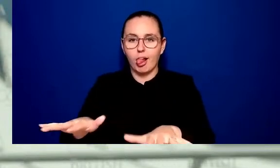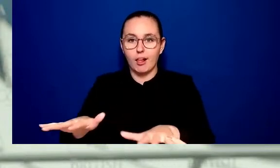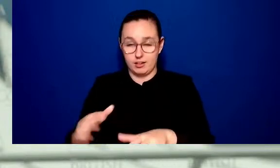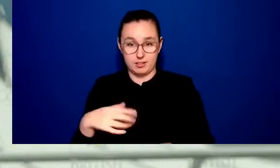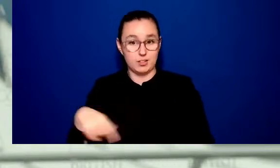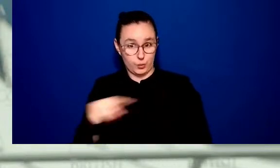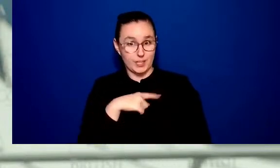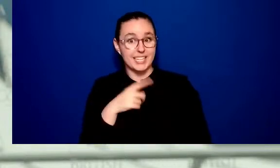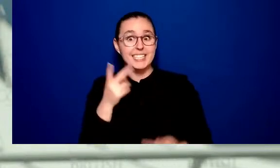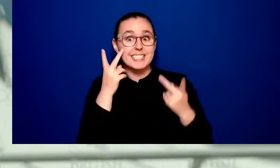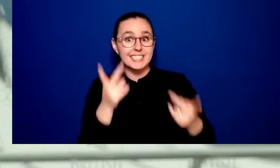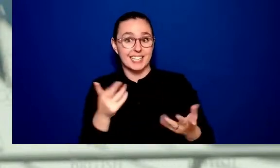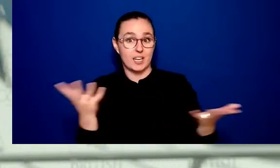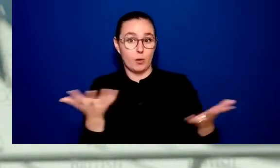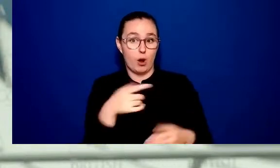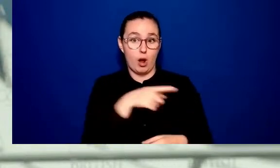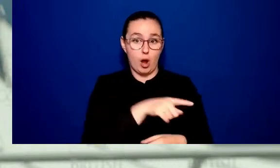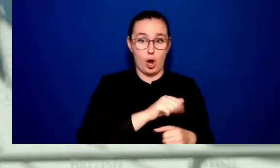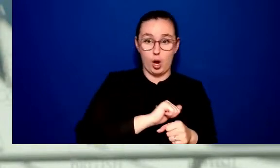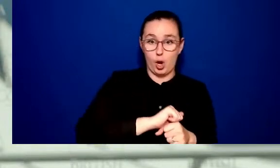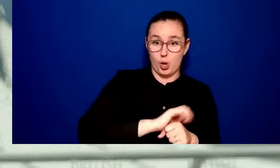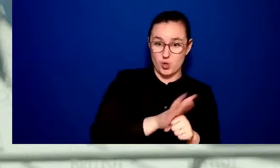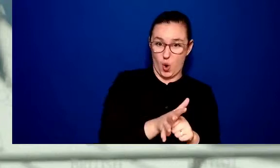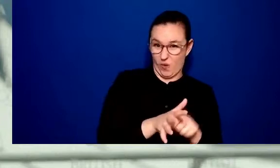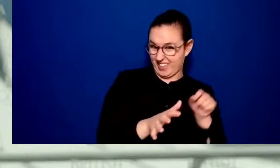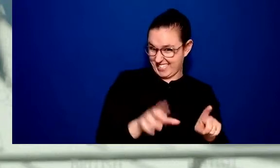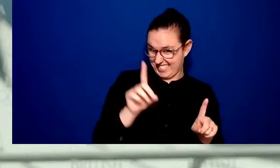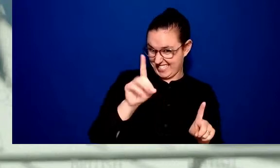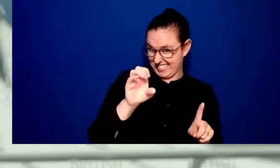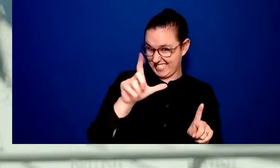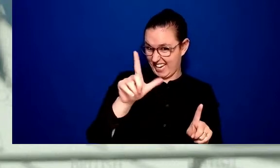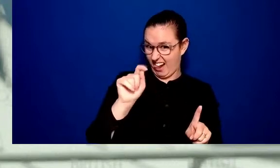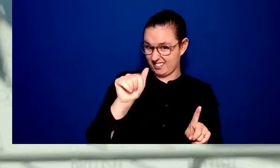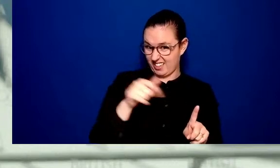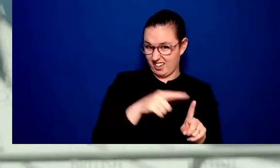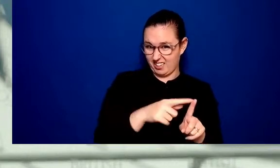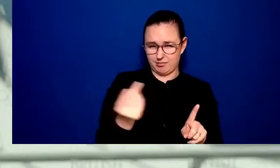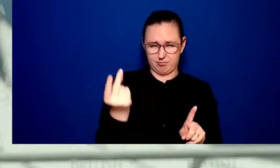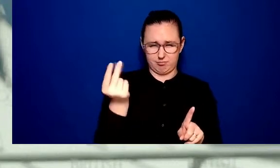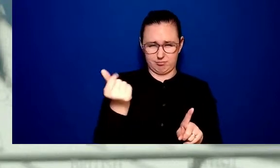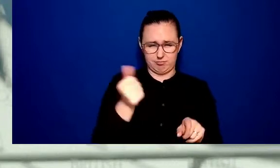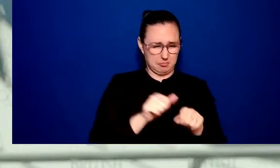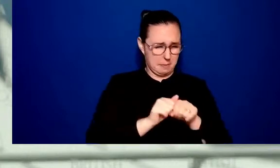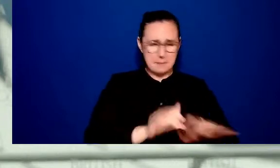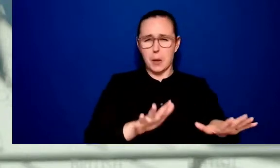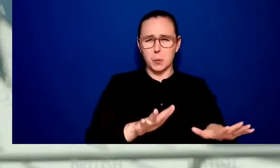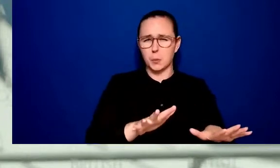province. It spreads rapidly when it finds a toehold when